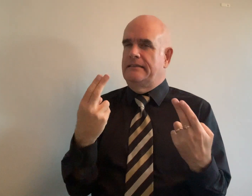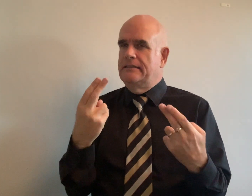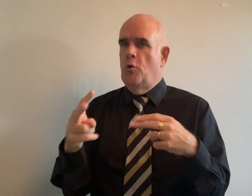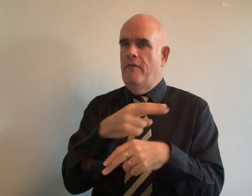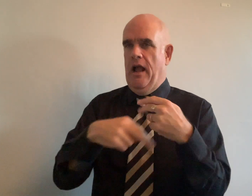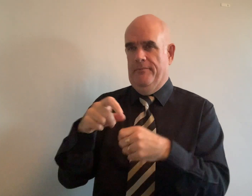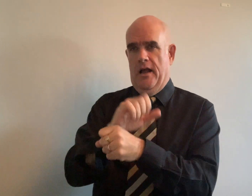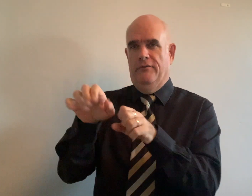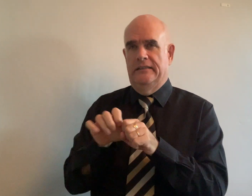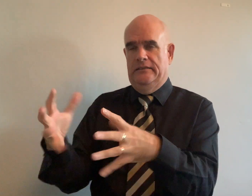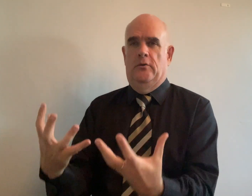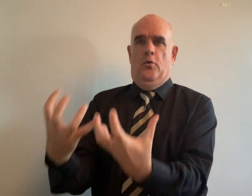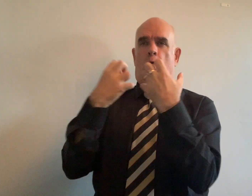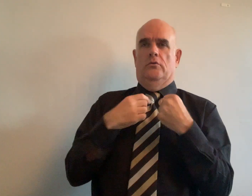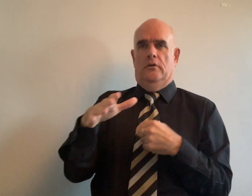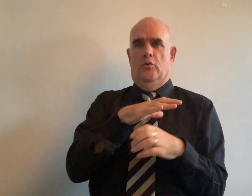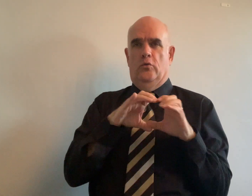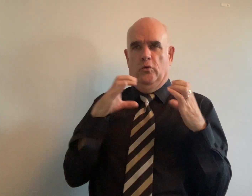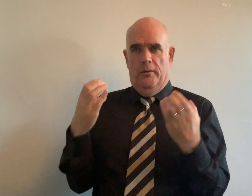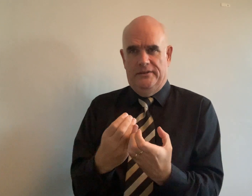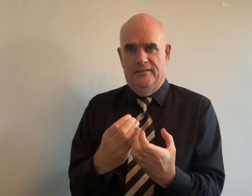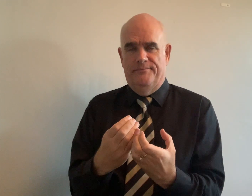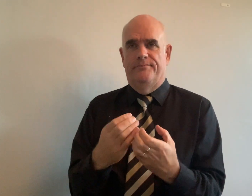order to stop the spread of the virus - measures that would have been